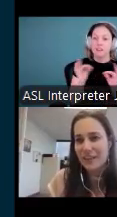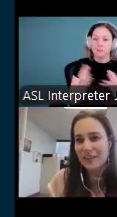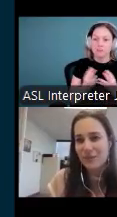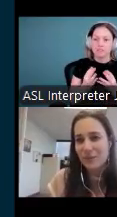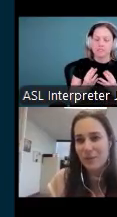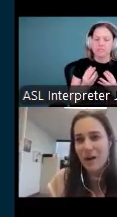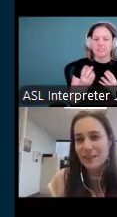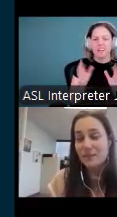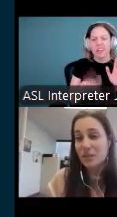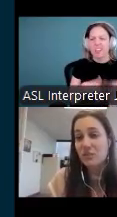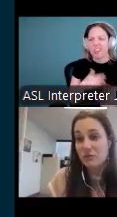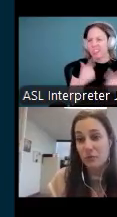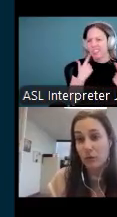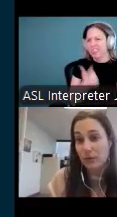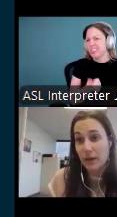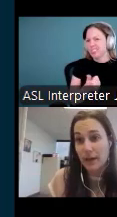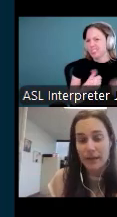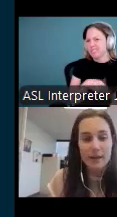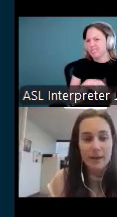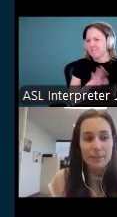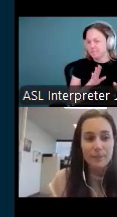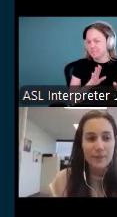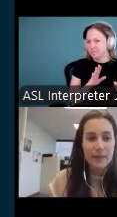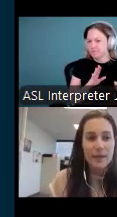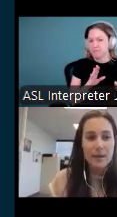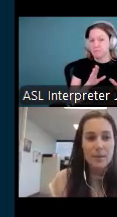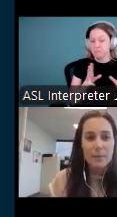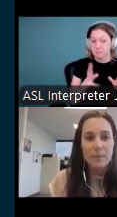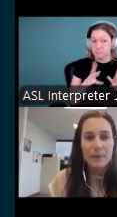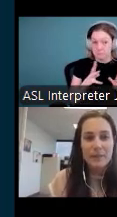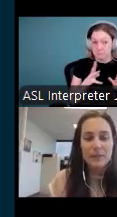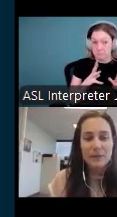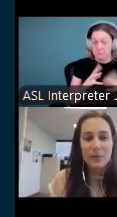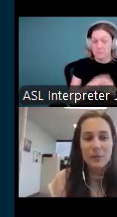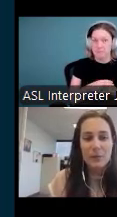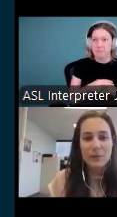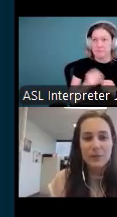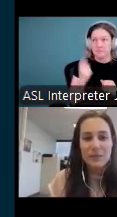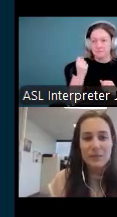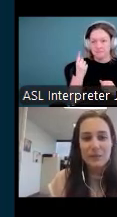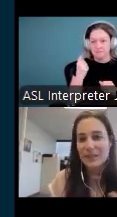kid do what he wants, which is totally fine, but don't really